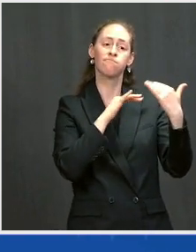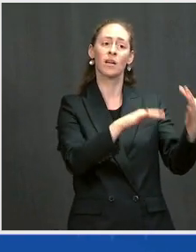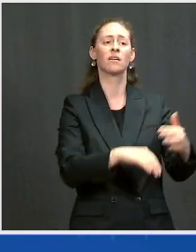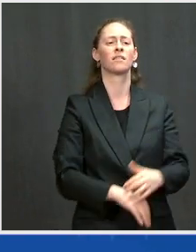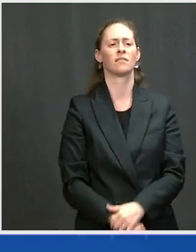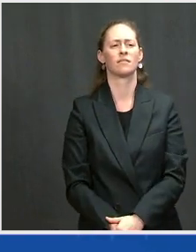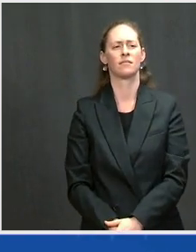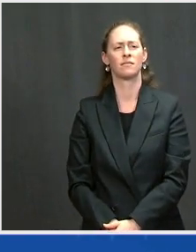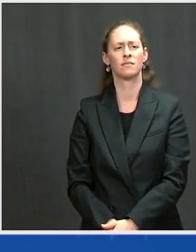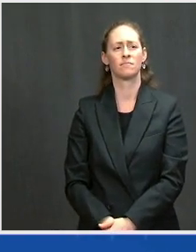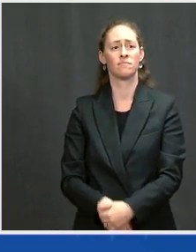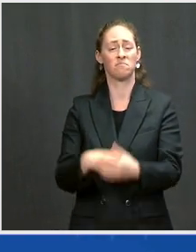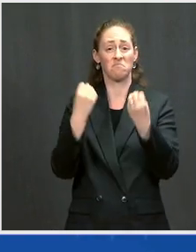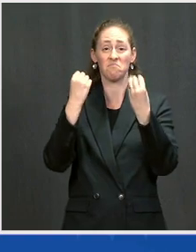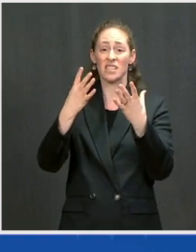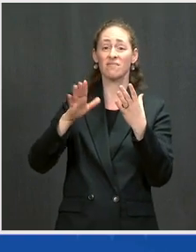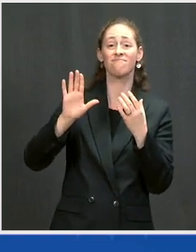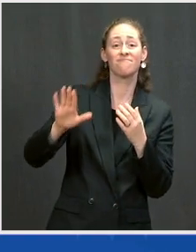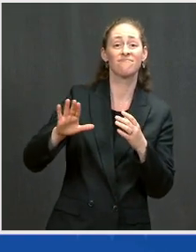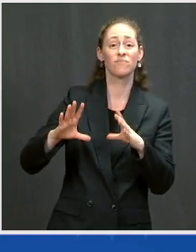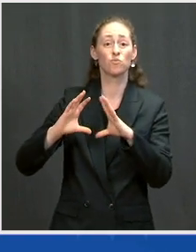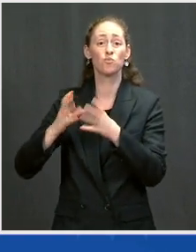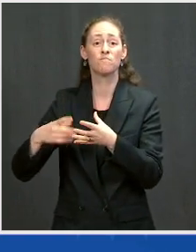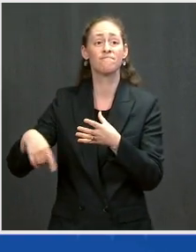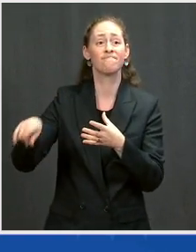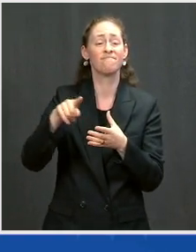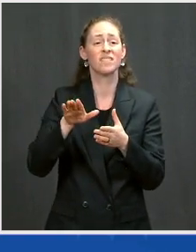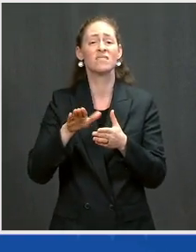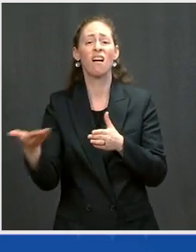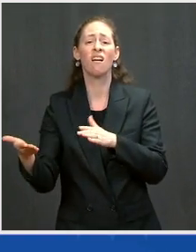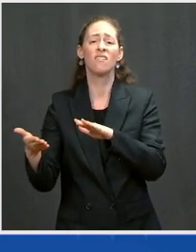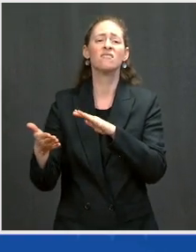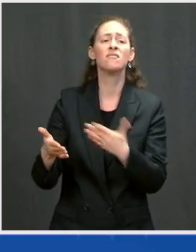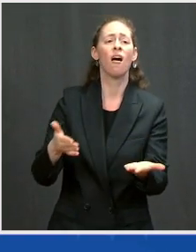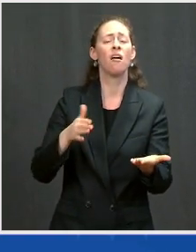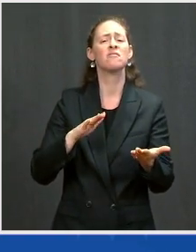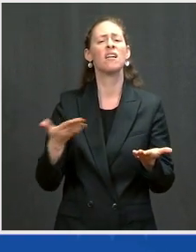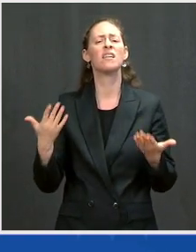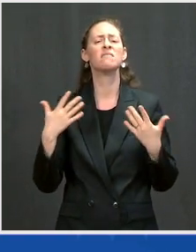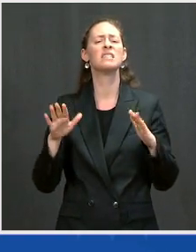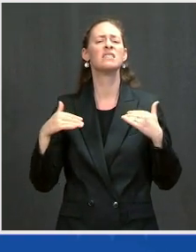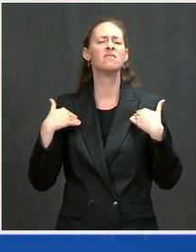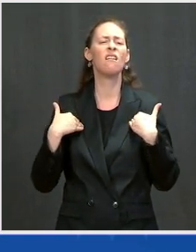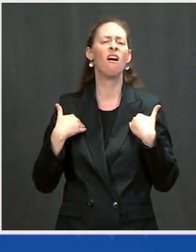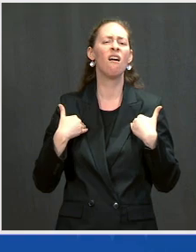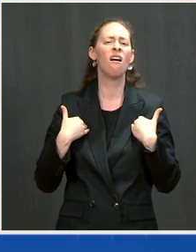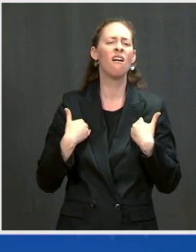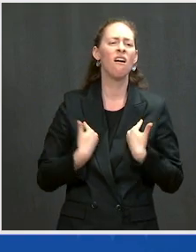and those who were left were exhausted, outnumbered and dangerously short of ammunition and grenades.